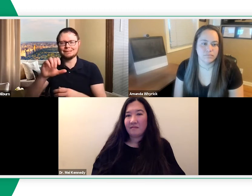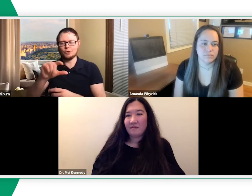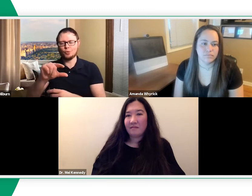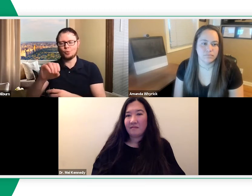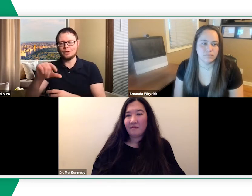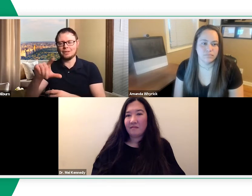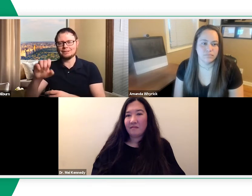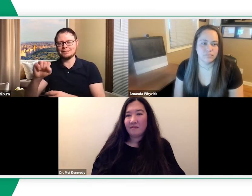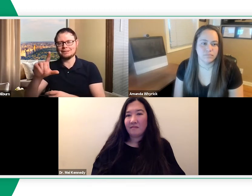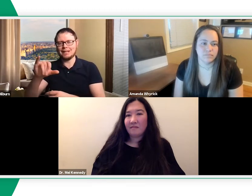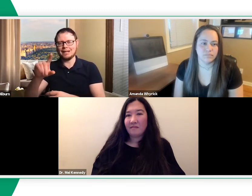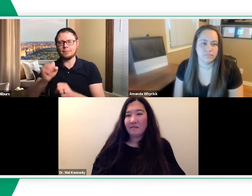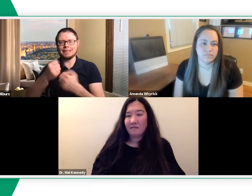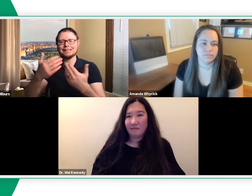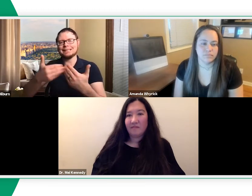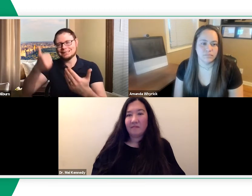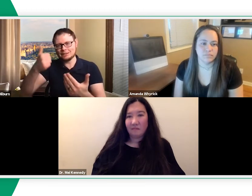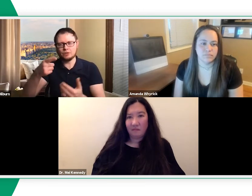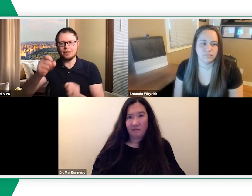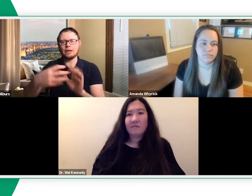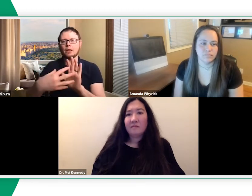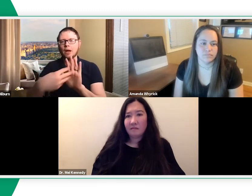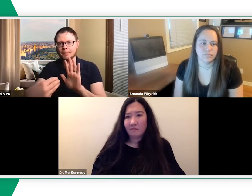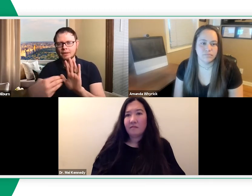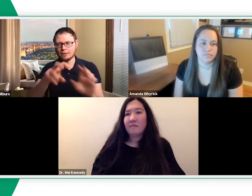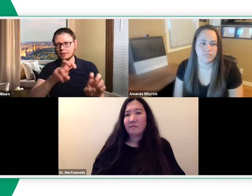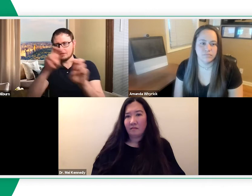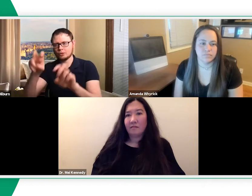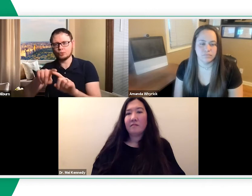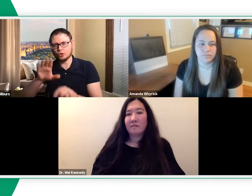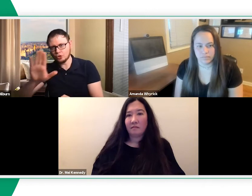We just set up a Google Classroom using Google Slides to make